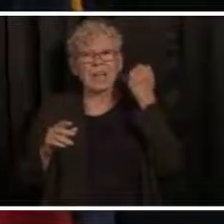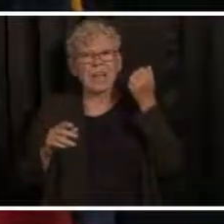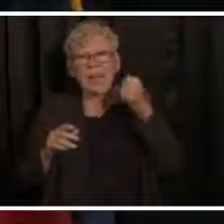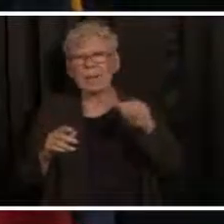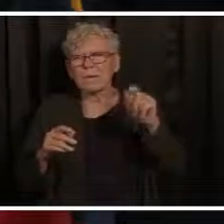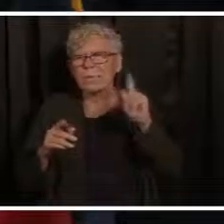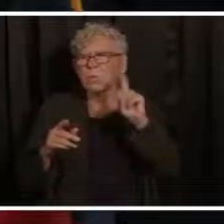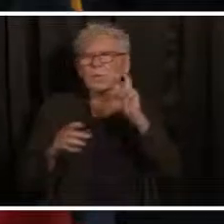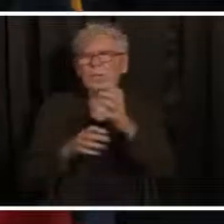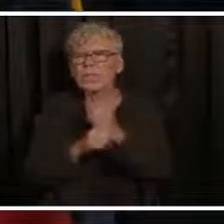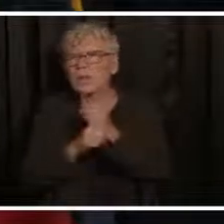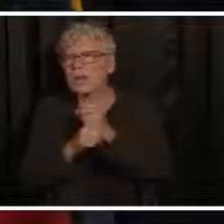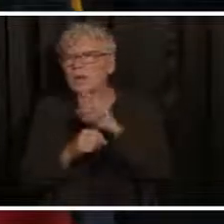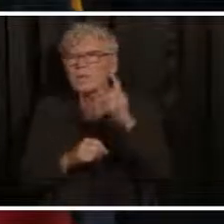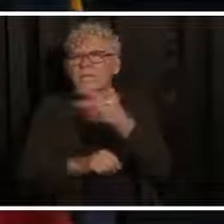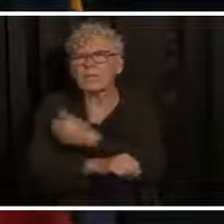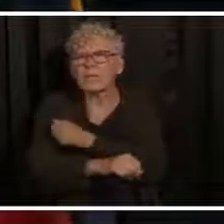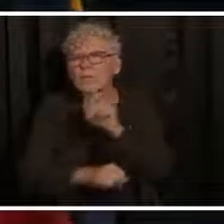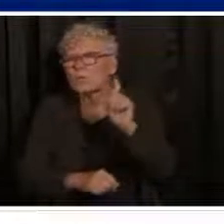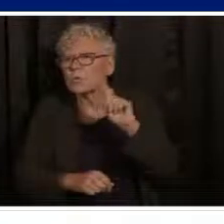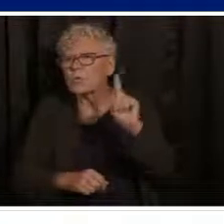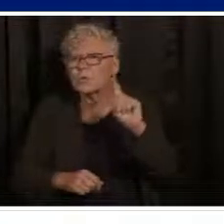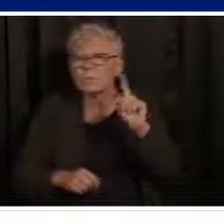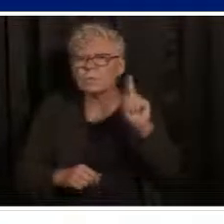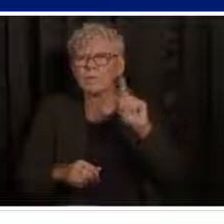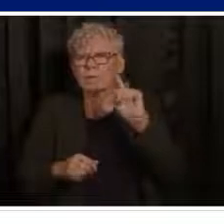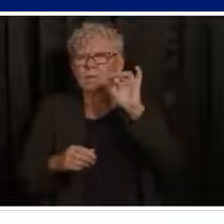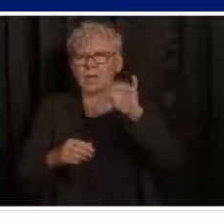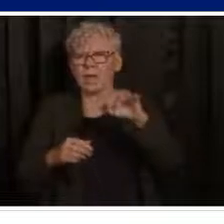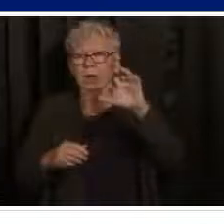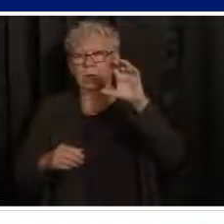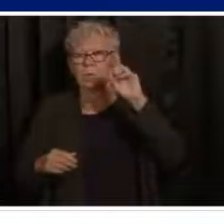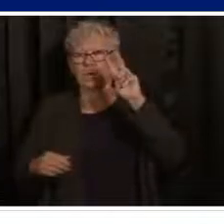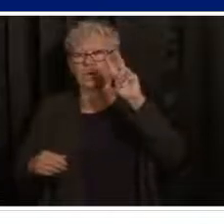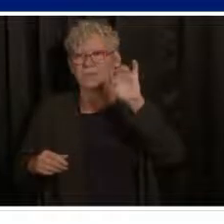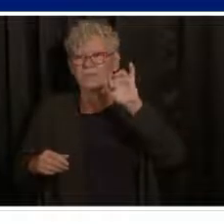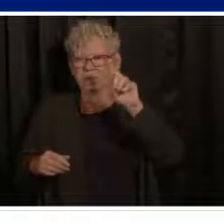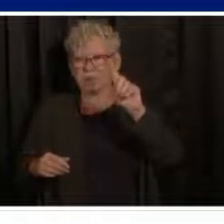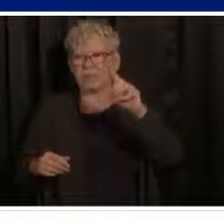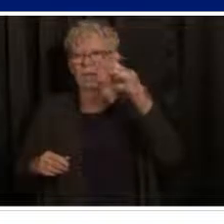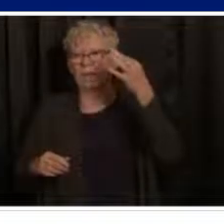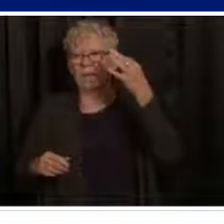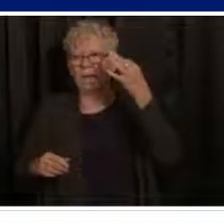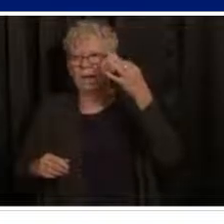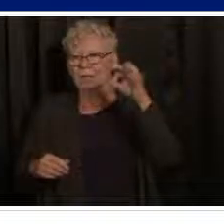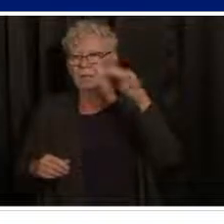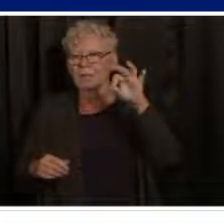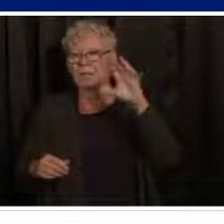can get vaccinated, go to COVID-19, Colorado.gov slash vaccine as for more information on where you can get one. it's